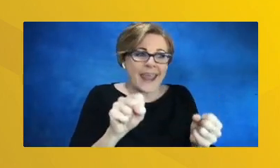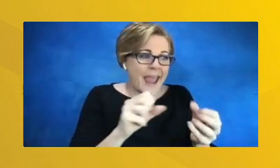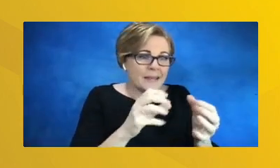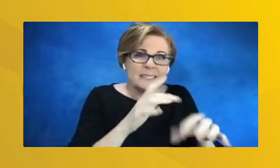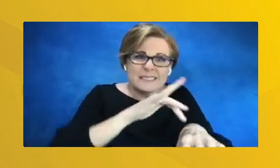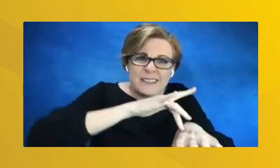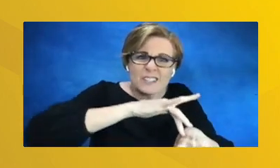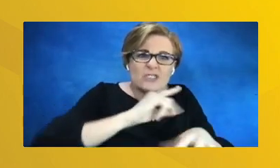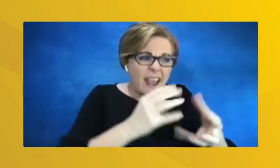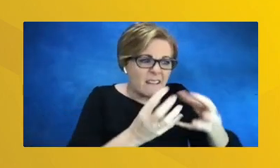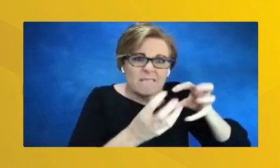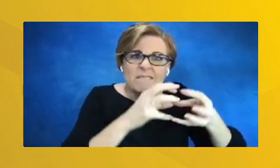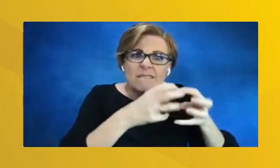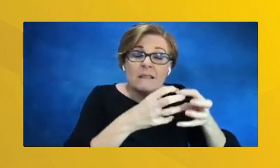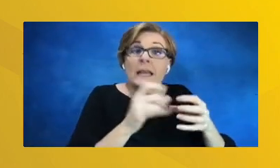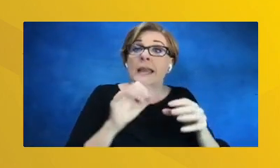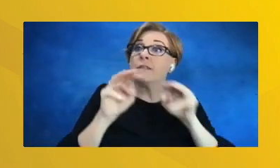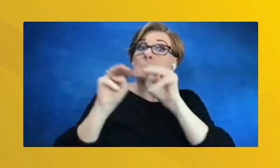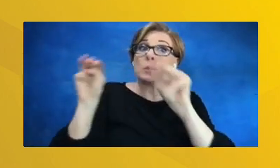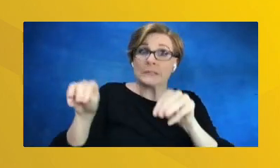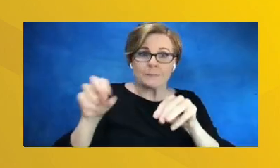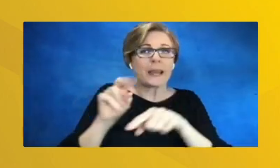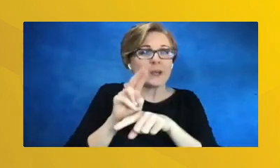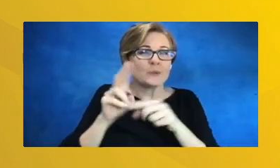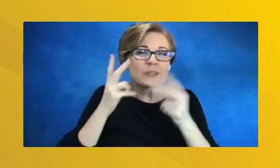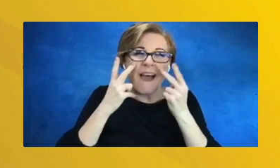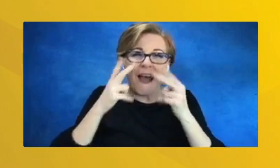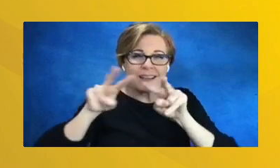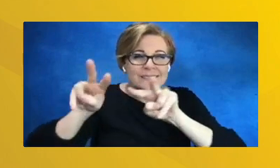If it's a museum object, they can use their eyes and they could maybe engaged with an